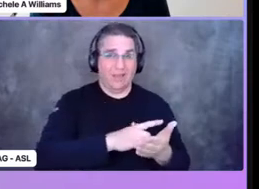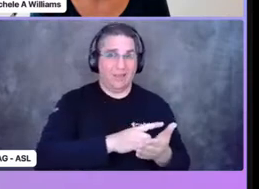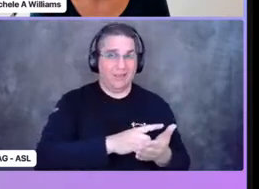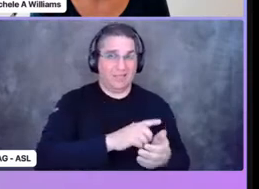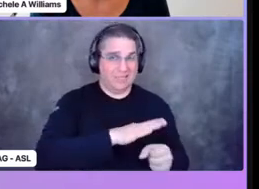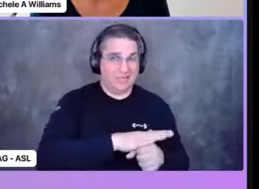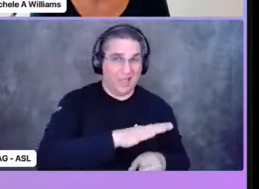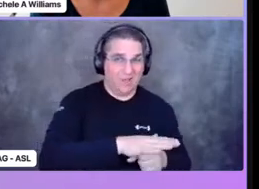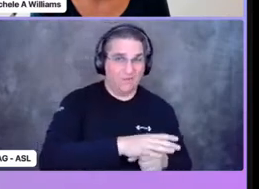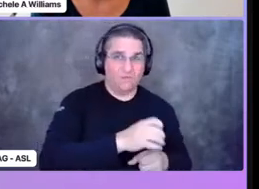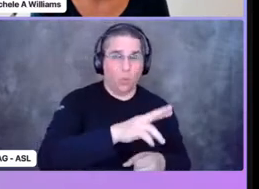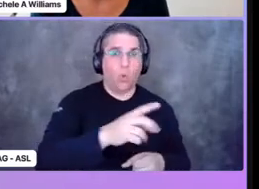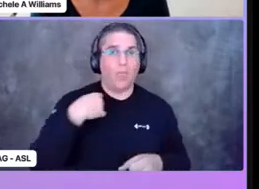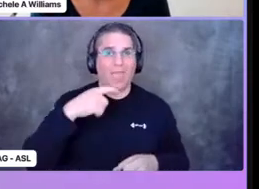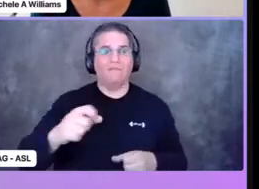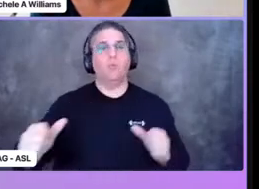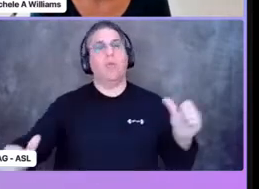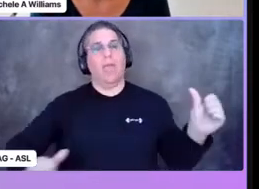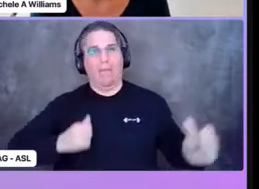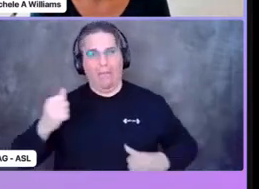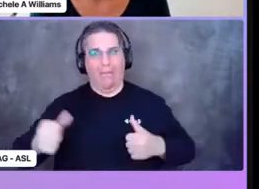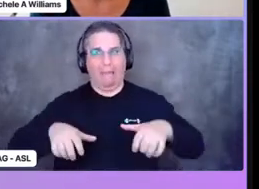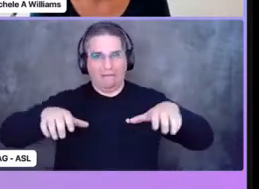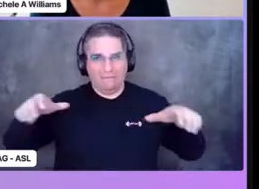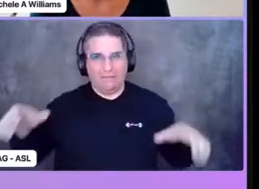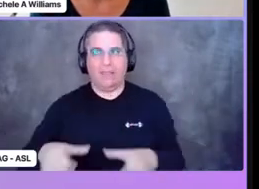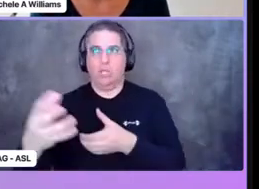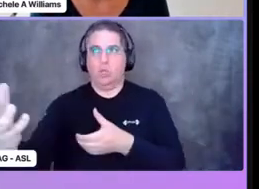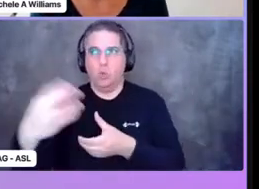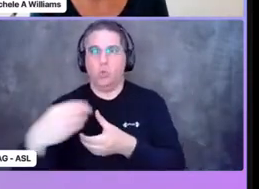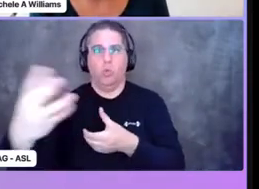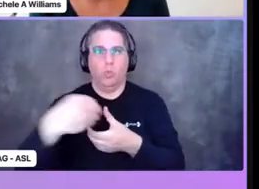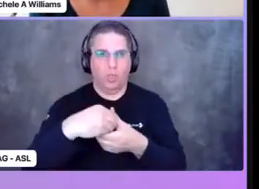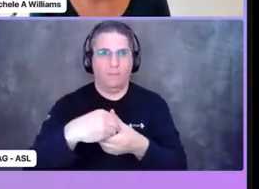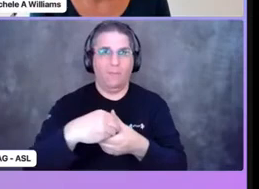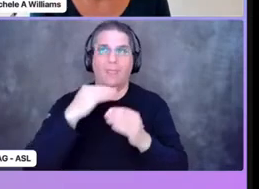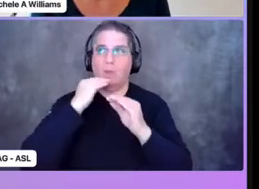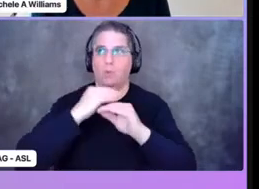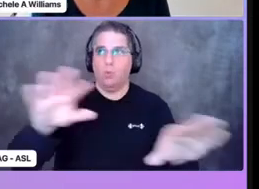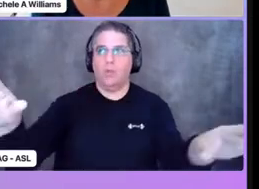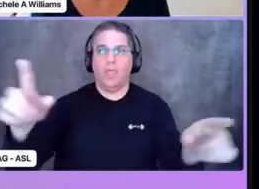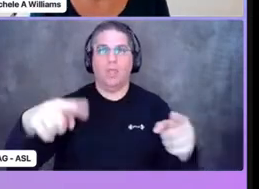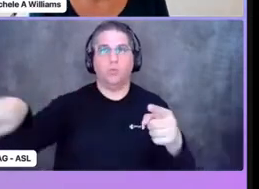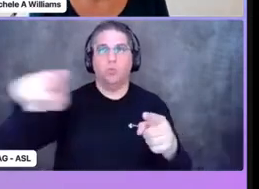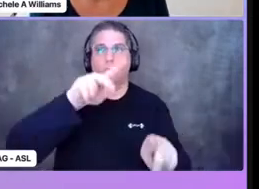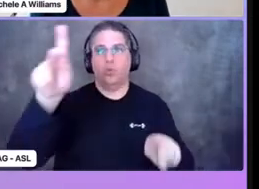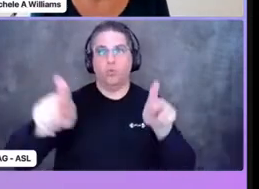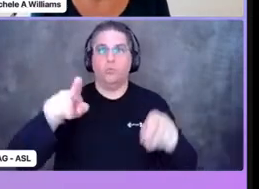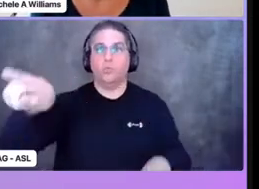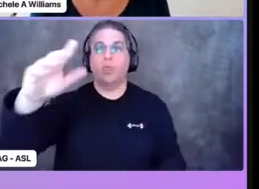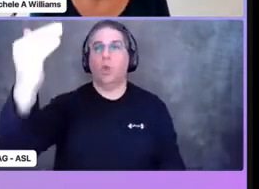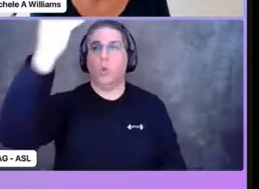Basically, is it enough to just not discriminate, or do we need to also practice active inclusion in communicate